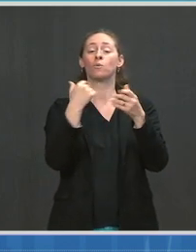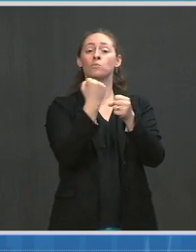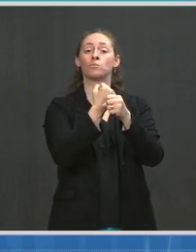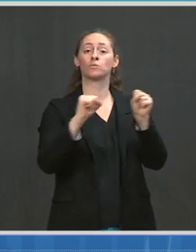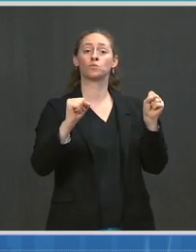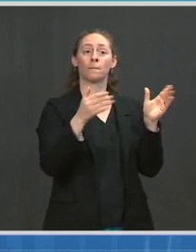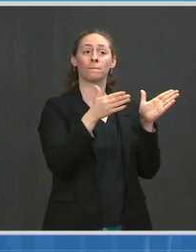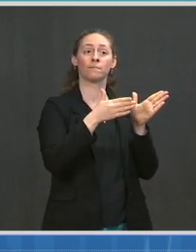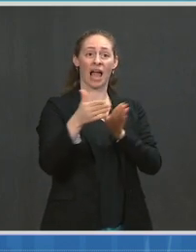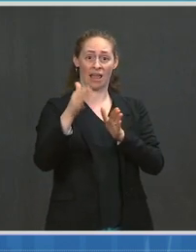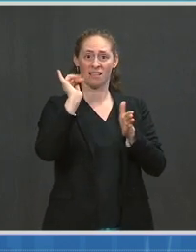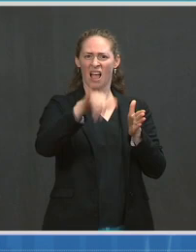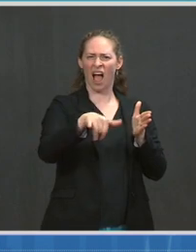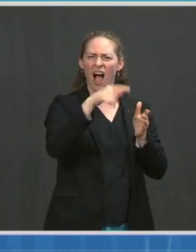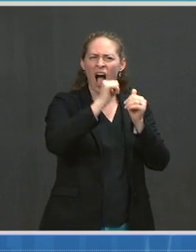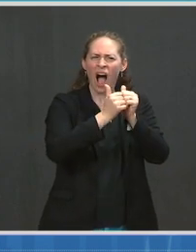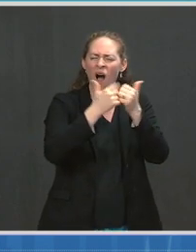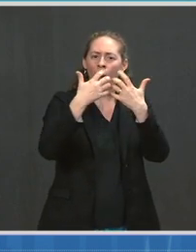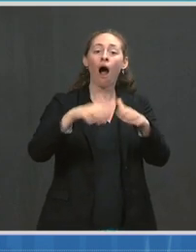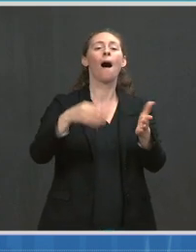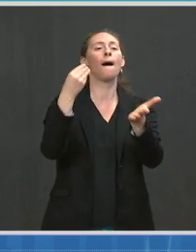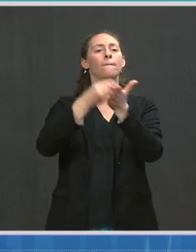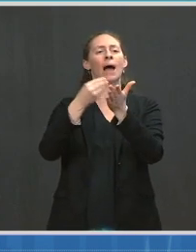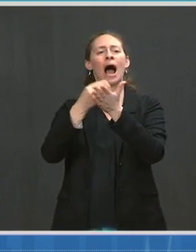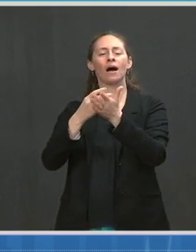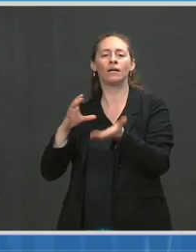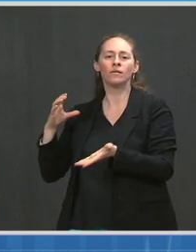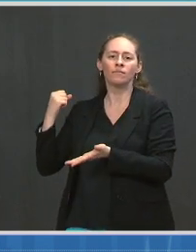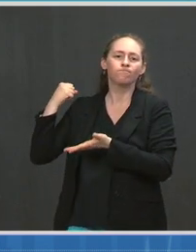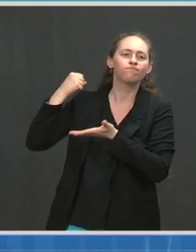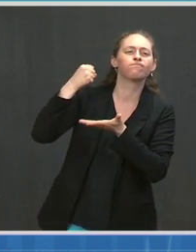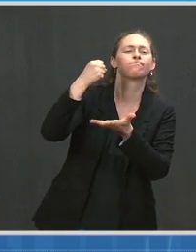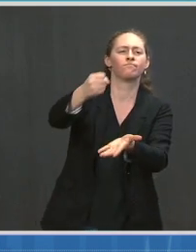fully implement the strategy, and put the pandemic behind us.